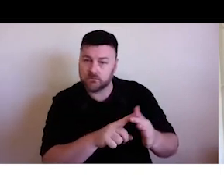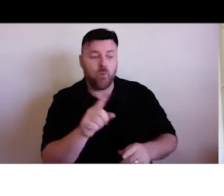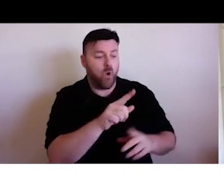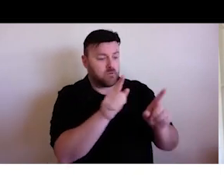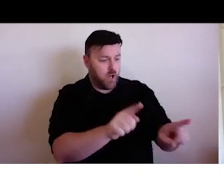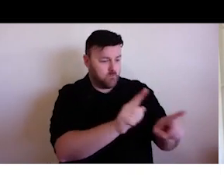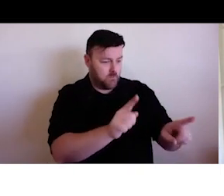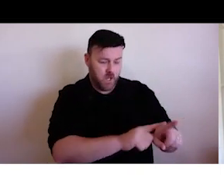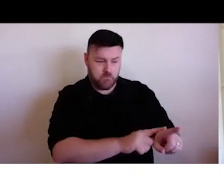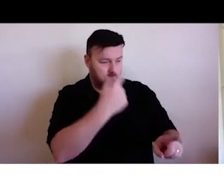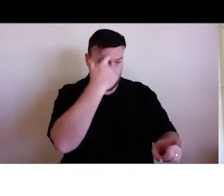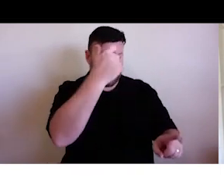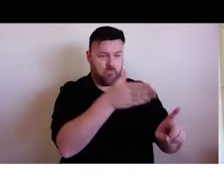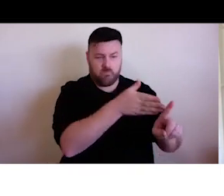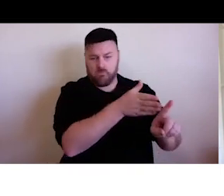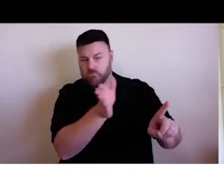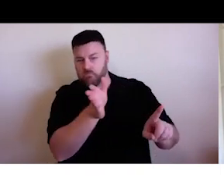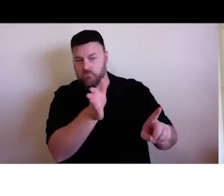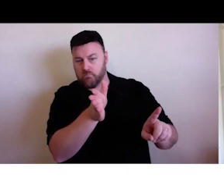will make a difference, hopefully a positive difference, to the status